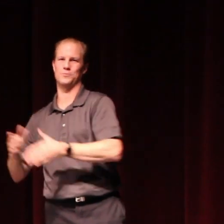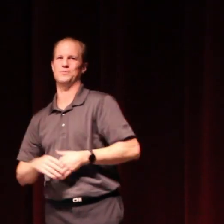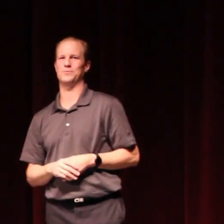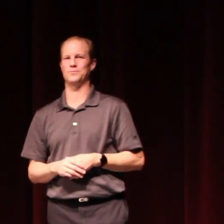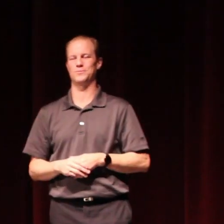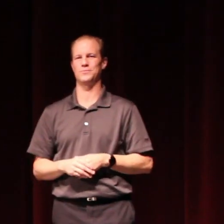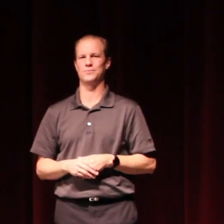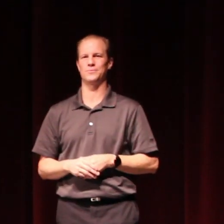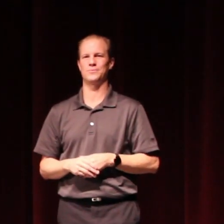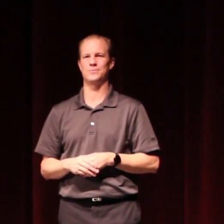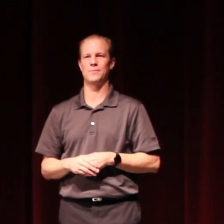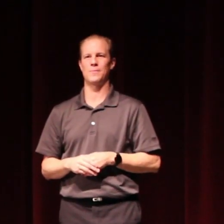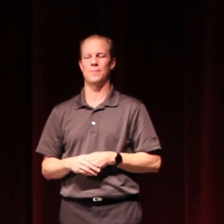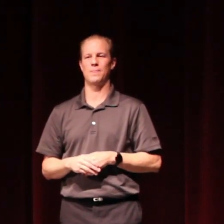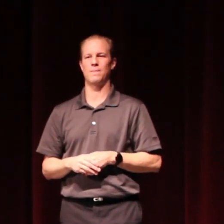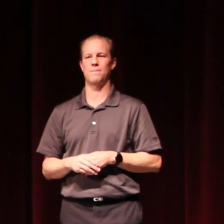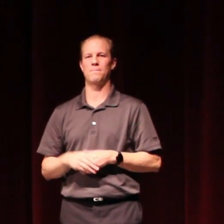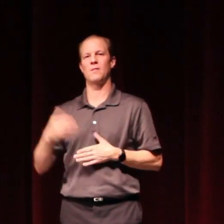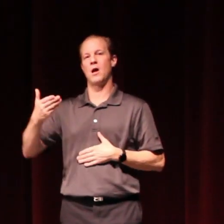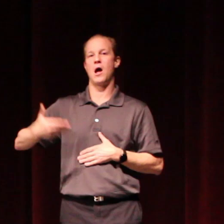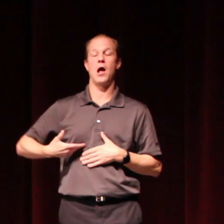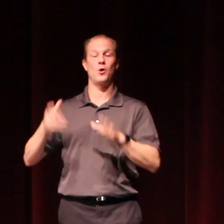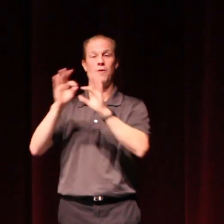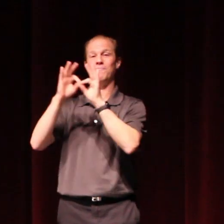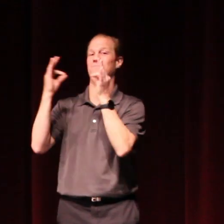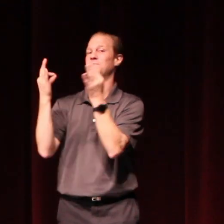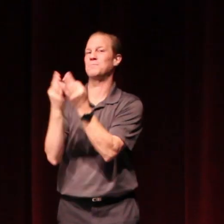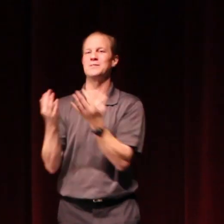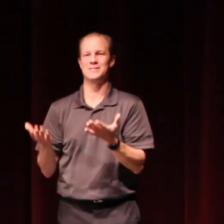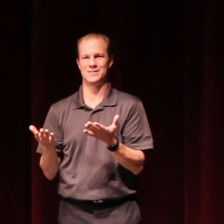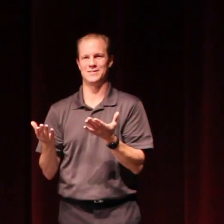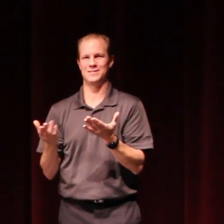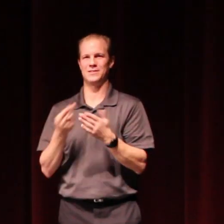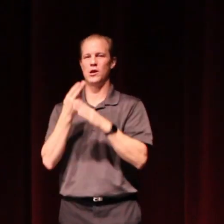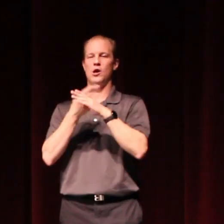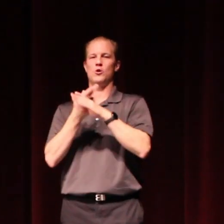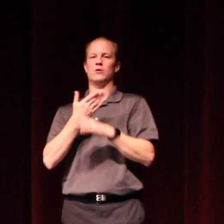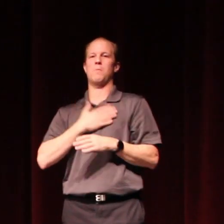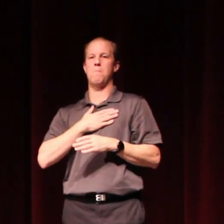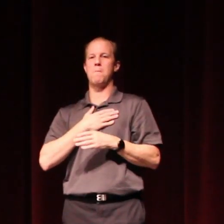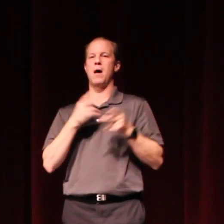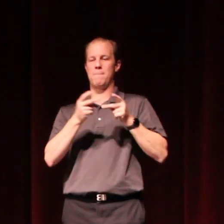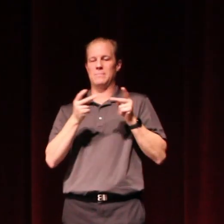Hiring family members, using my position to influence that,